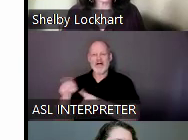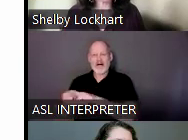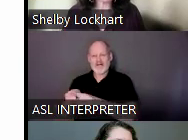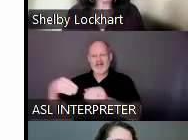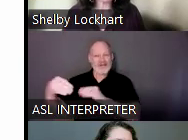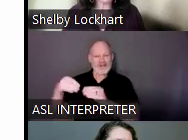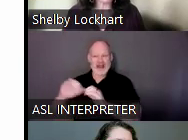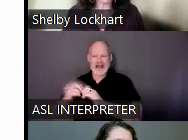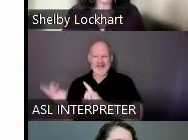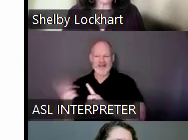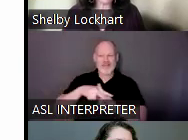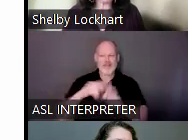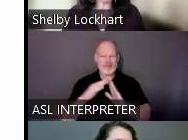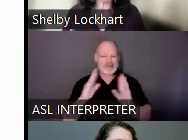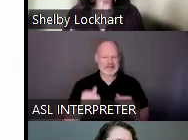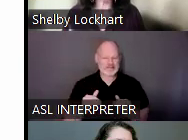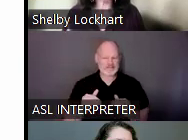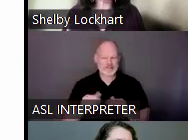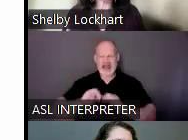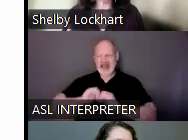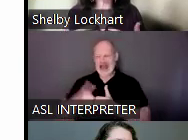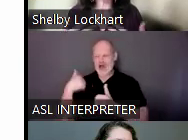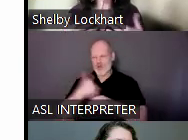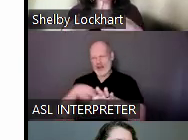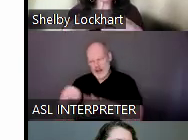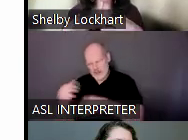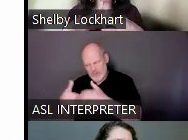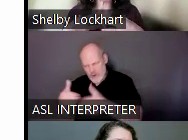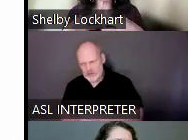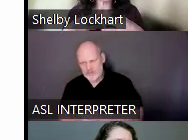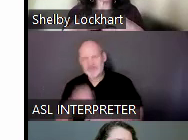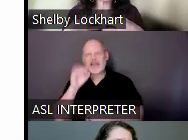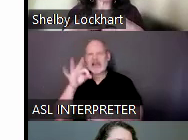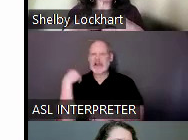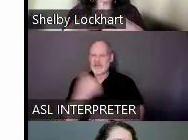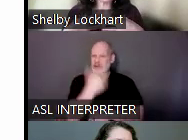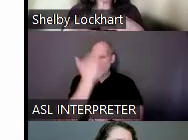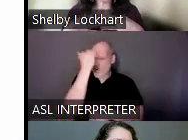How do we articulate our processes if we recognize that we're a high school